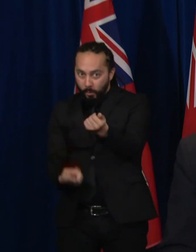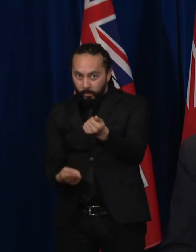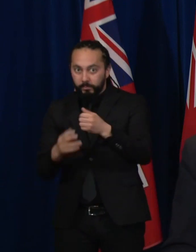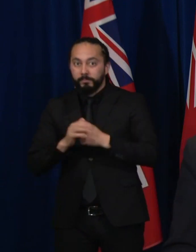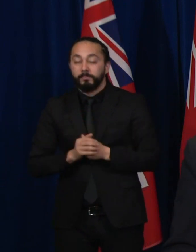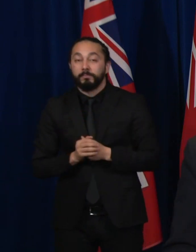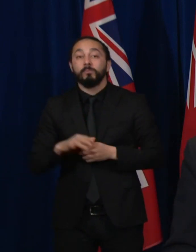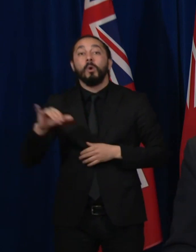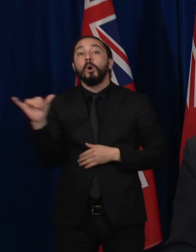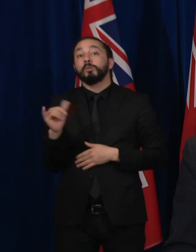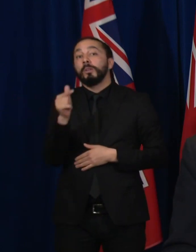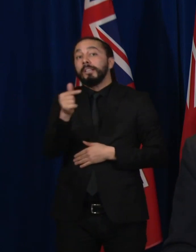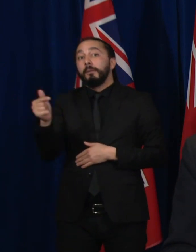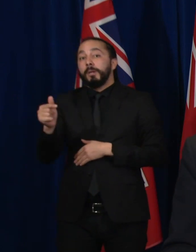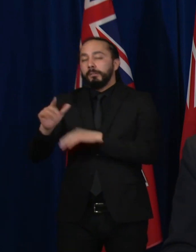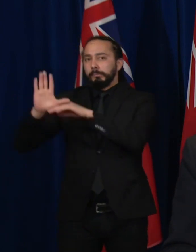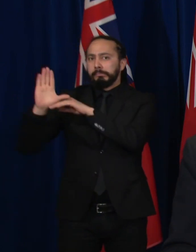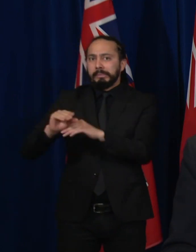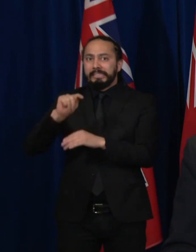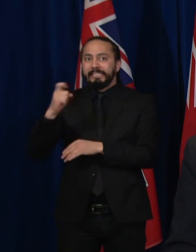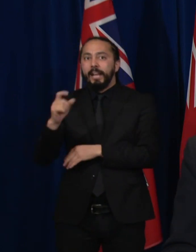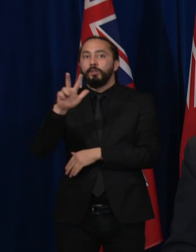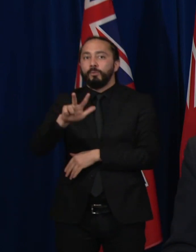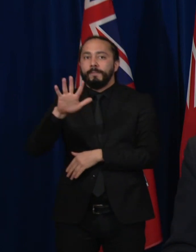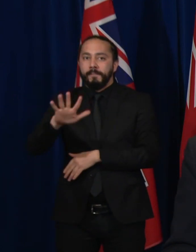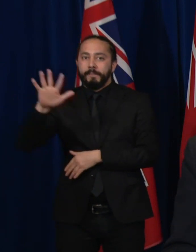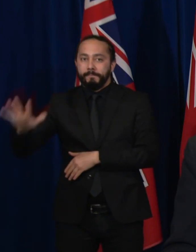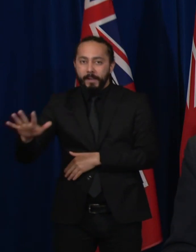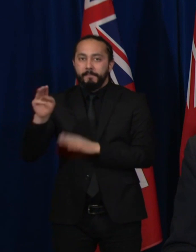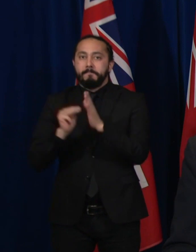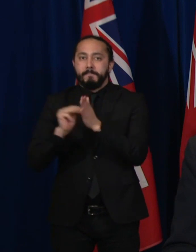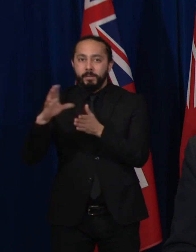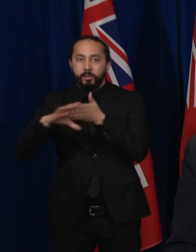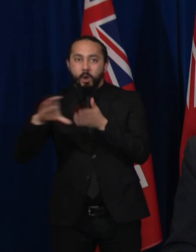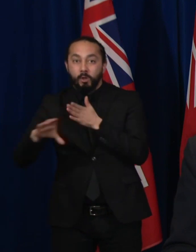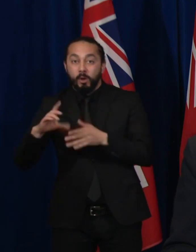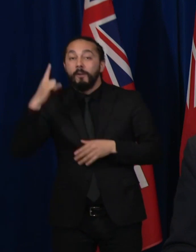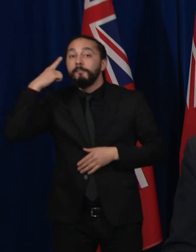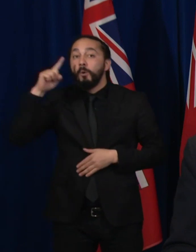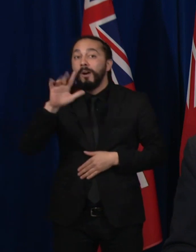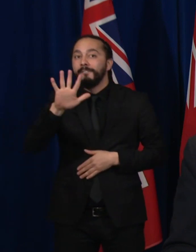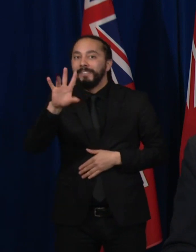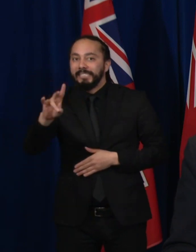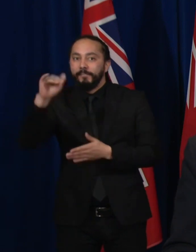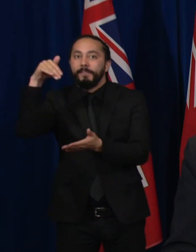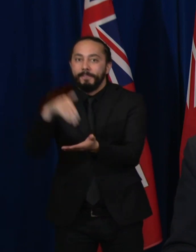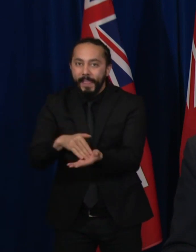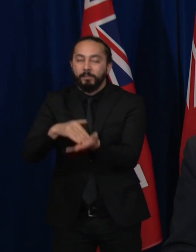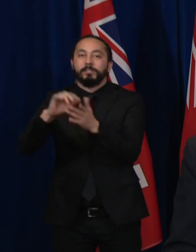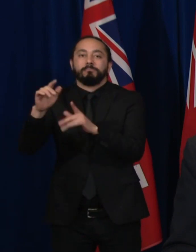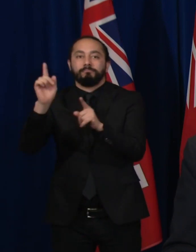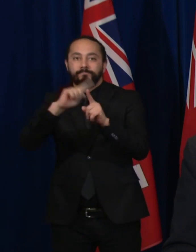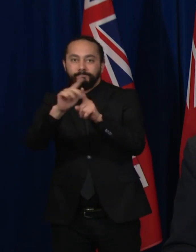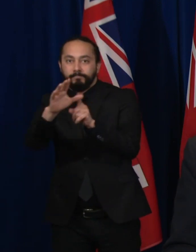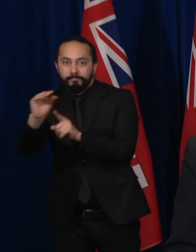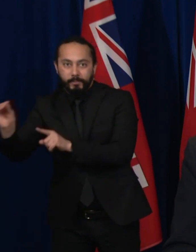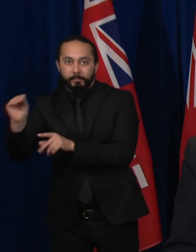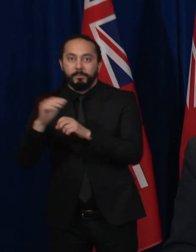testing whether that nation, or any nation so conceived, for about 57,000 employers through a temporary increase in the Employer and so dedicated, can long endure. Health Tax exemption to $1 million for